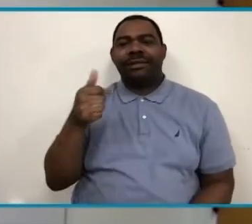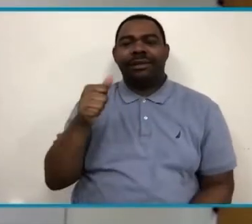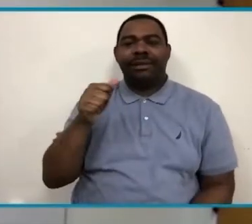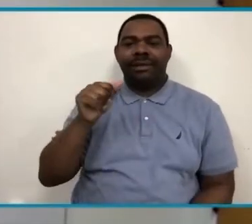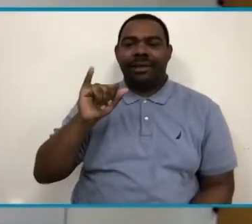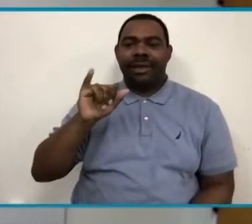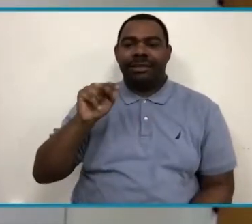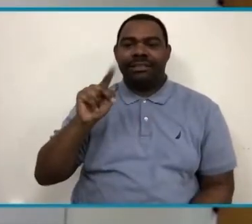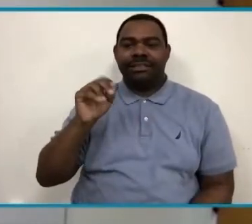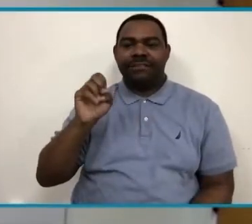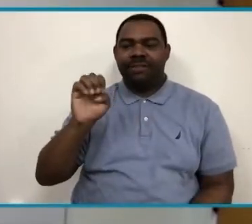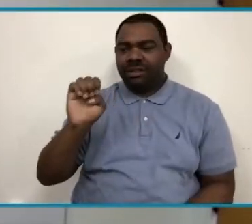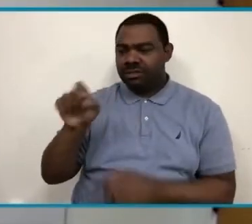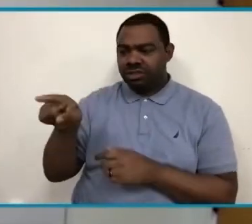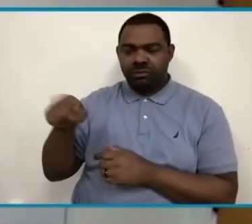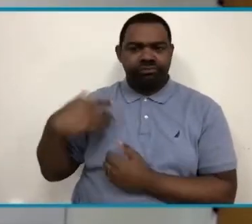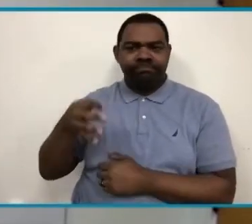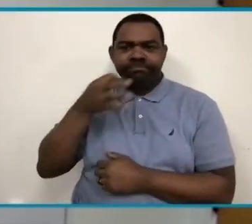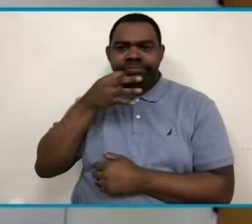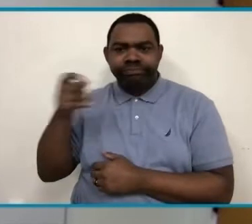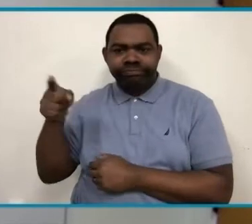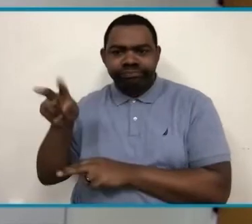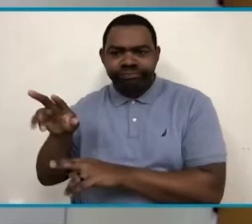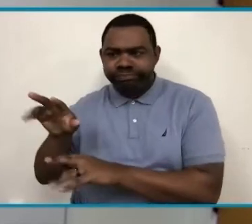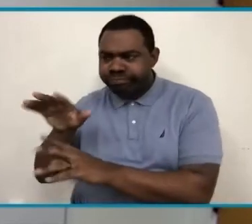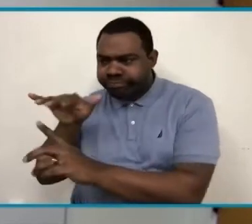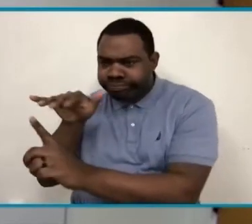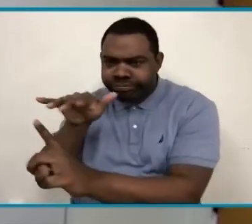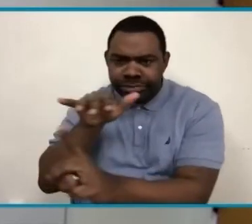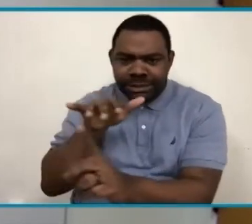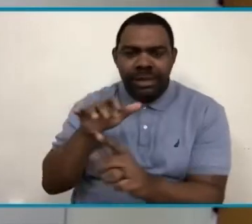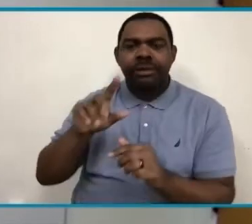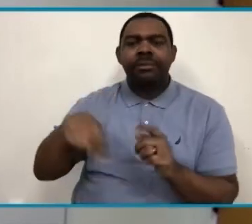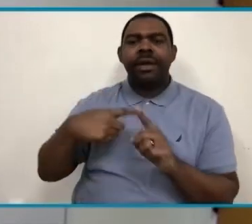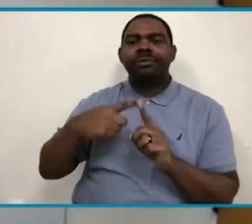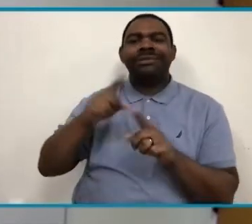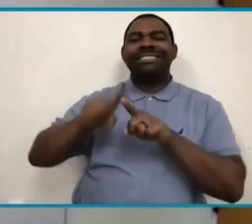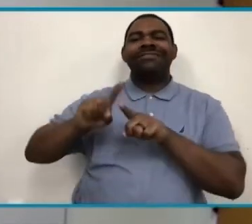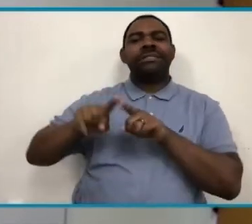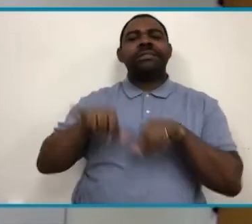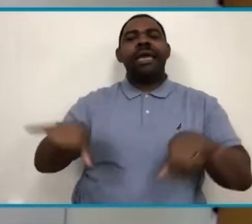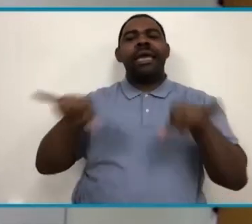And some standard metrics of PTSD symptoms and see how that changes over time and how